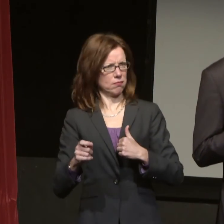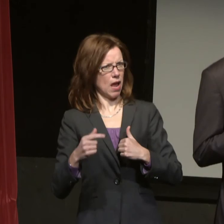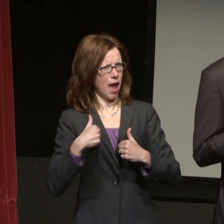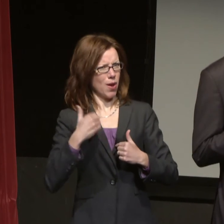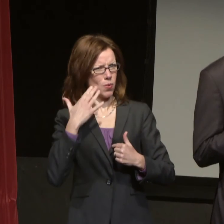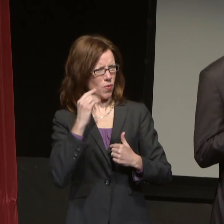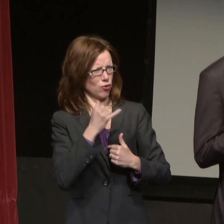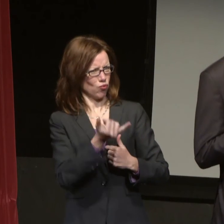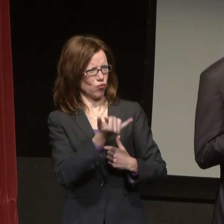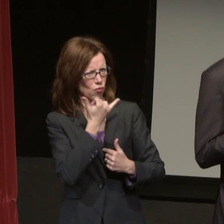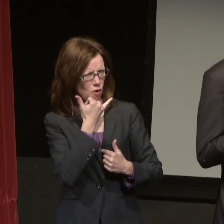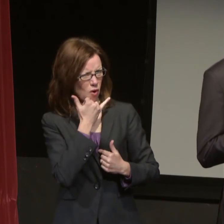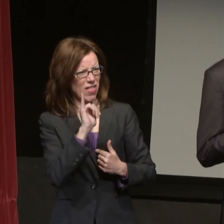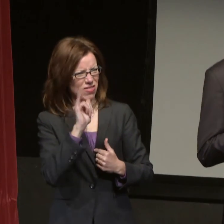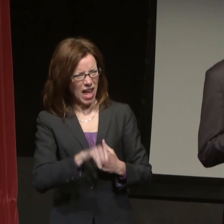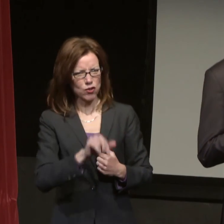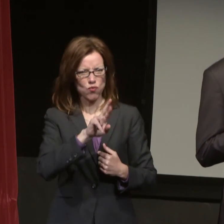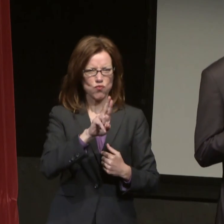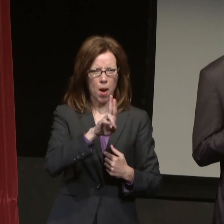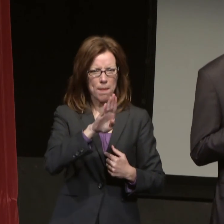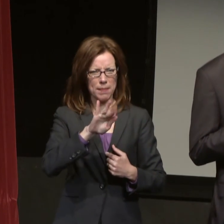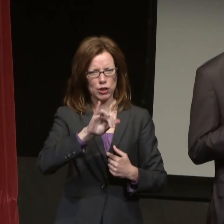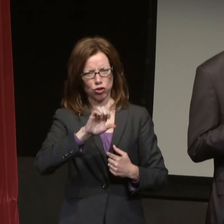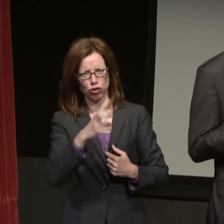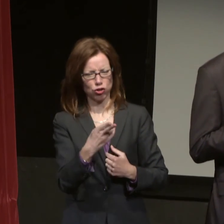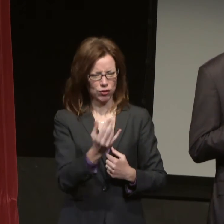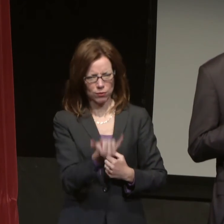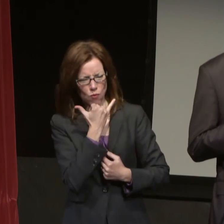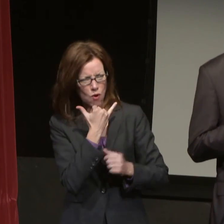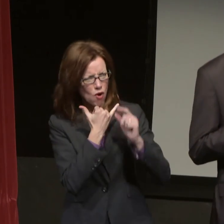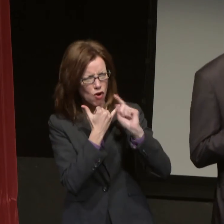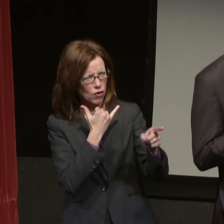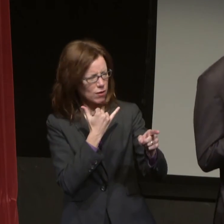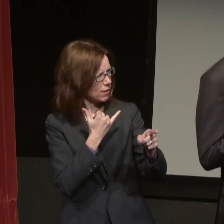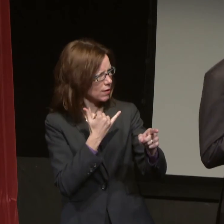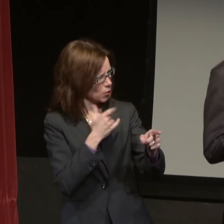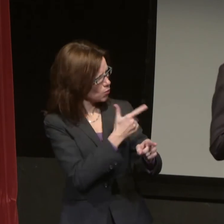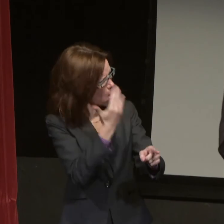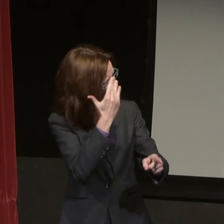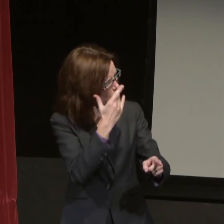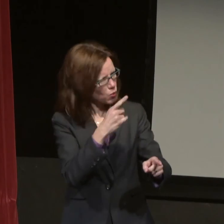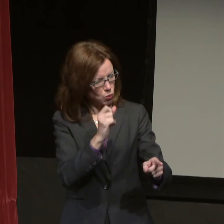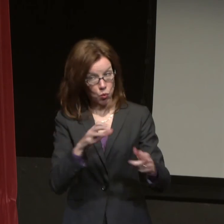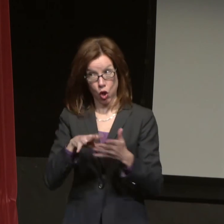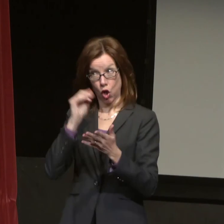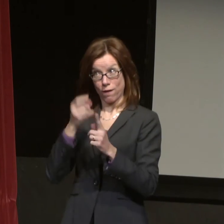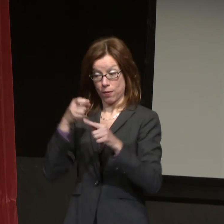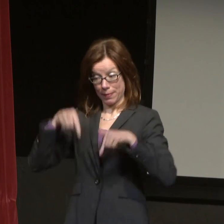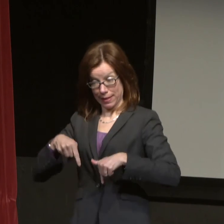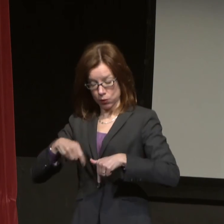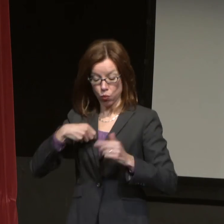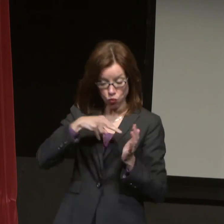well that's rubbish and explain why to them why it's rubbish if you have some knowledge your self from my presentation or from some reading or something like that.